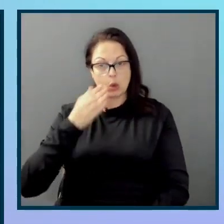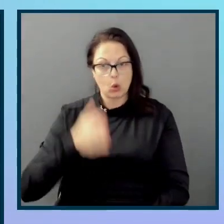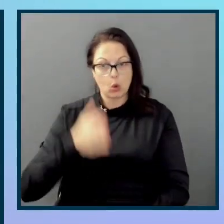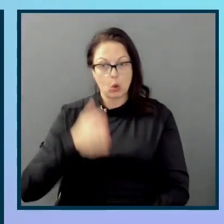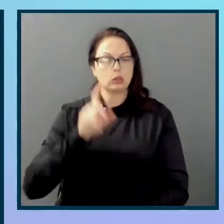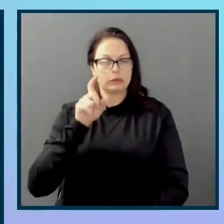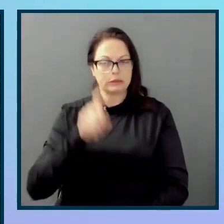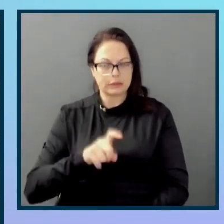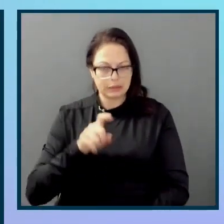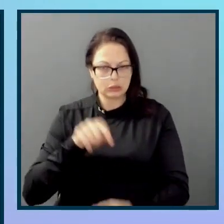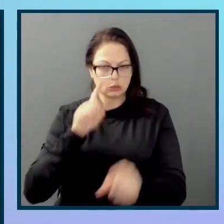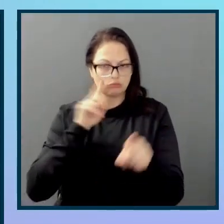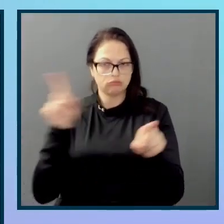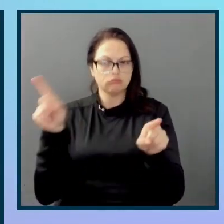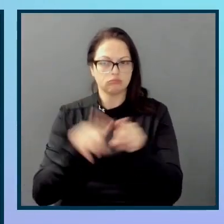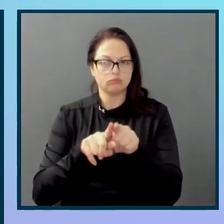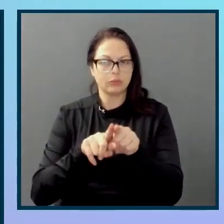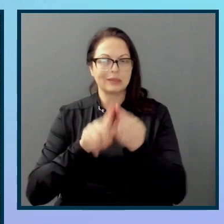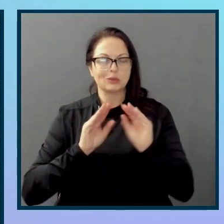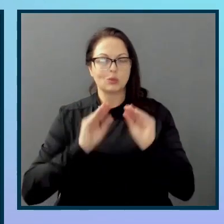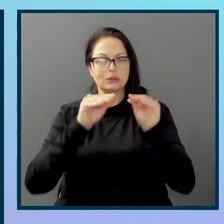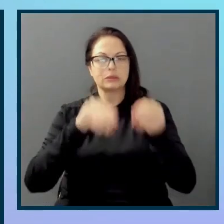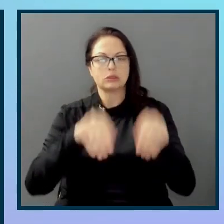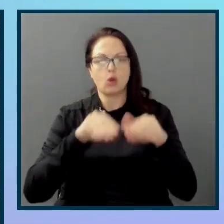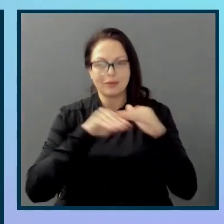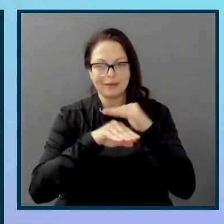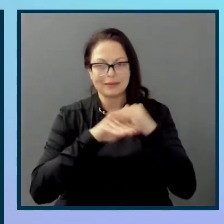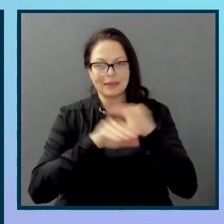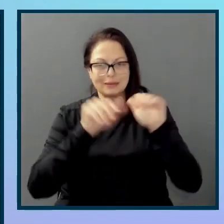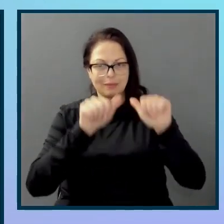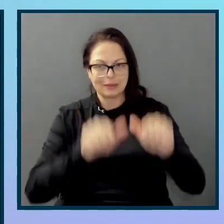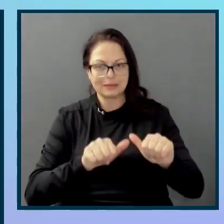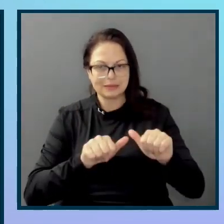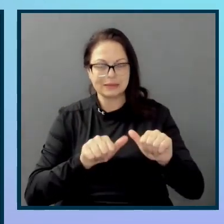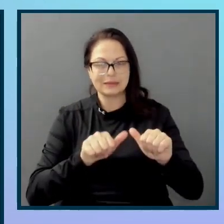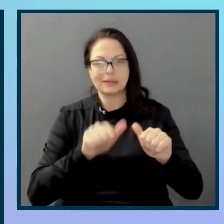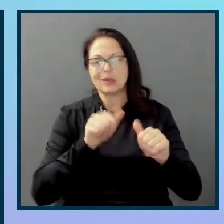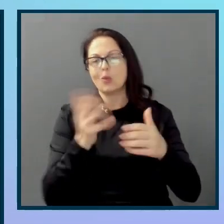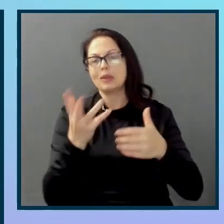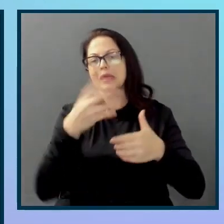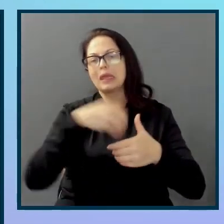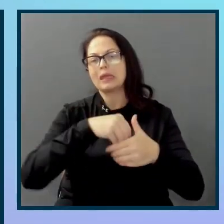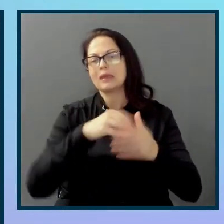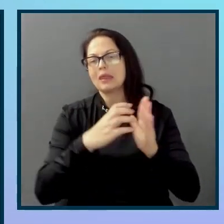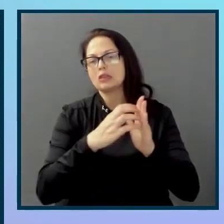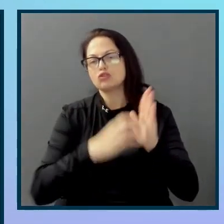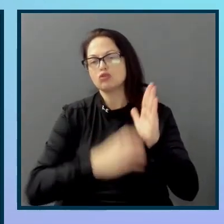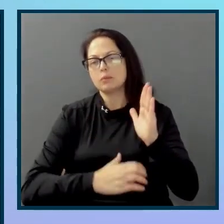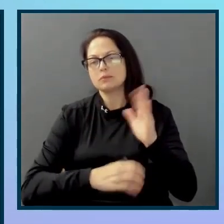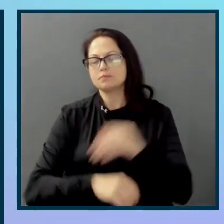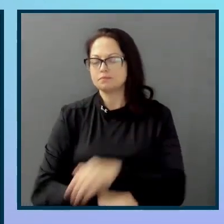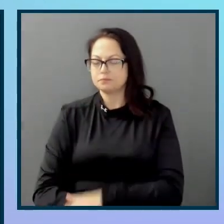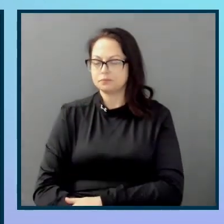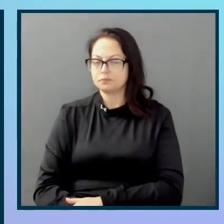because they'll be in charge of prioritizing those stories in your sprints. The BSA, for example, or the BA,